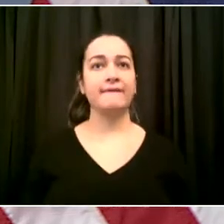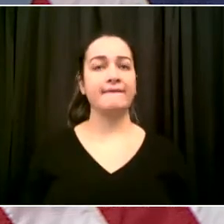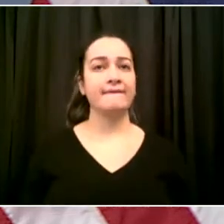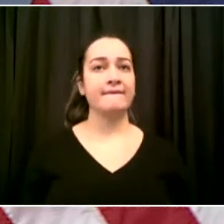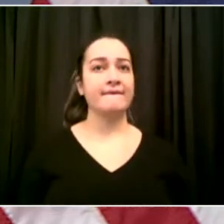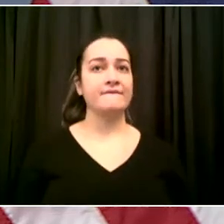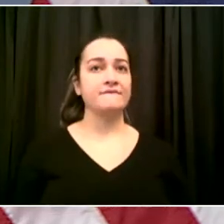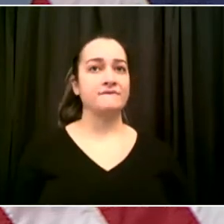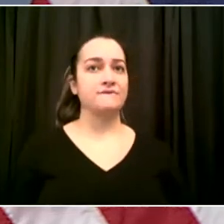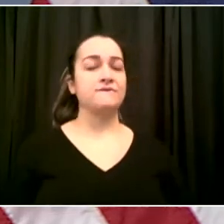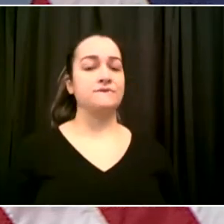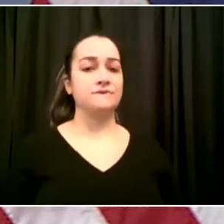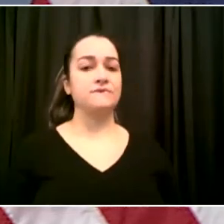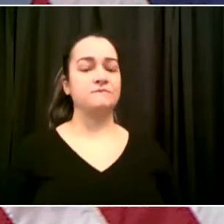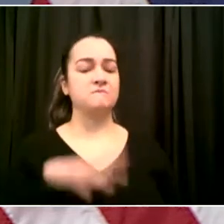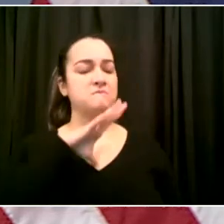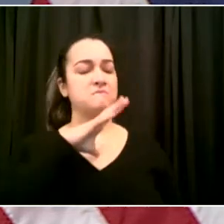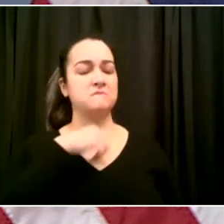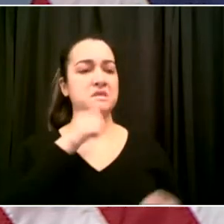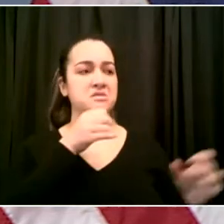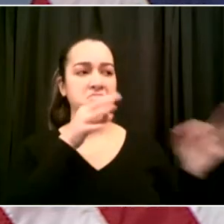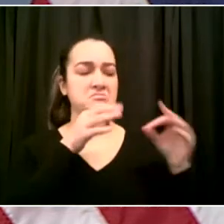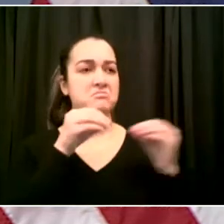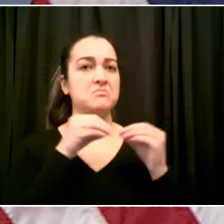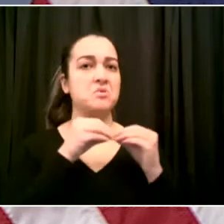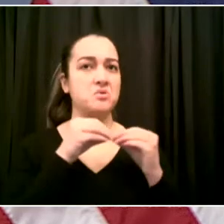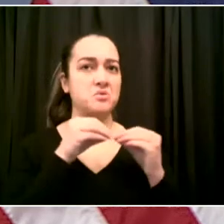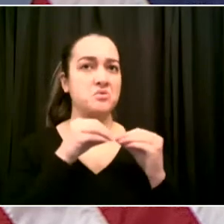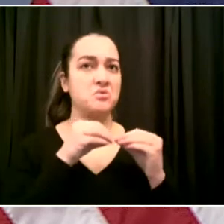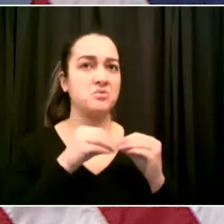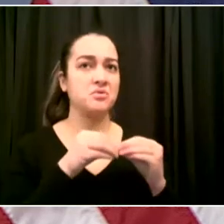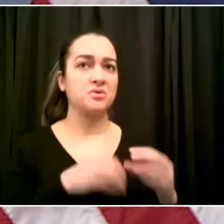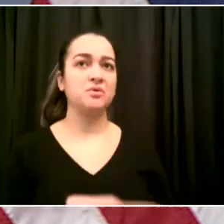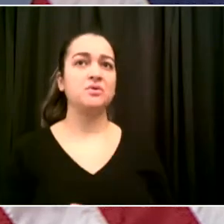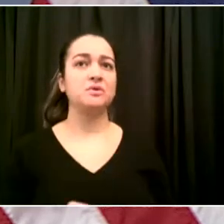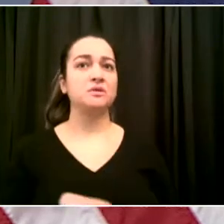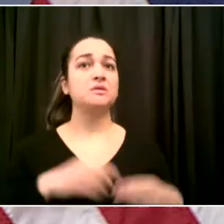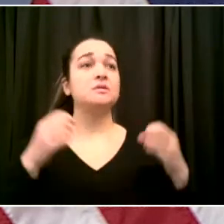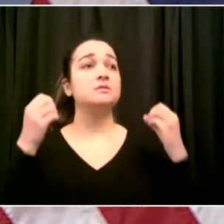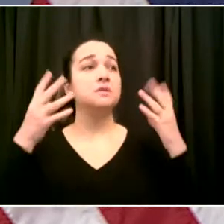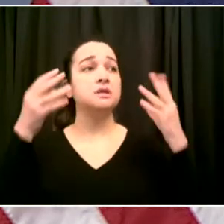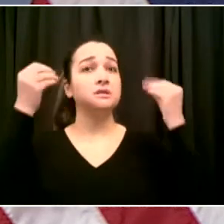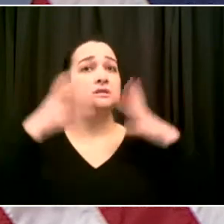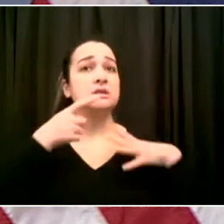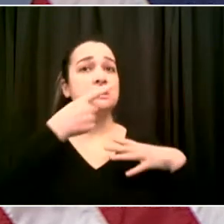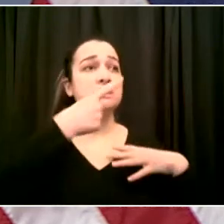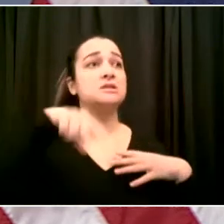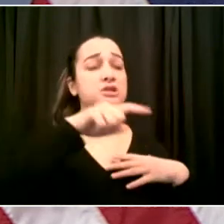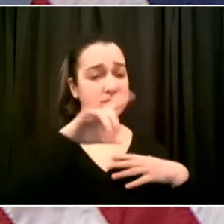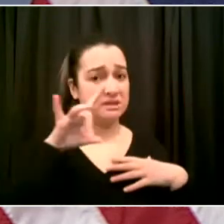YOU SPEAK TO THAT? REEMA, IN ADDITION TO ALL THE WORKER TEACHERS CONTINUE TO DO